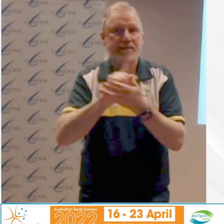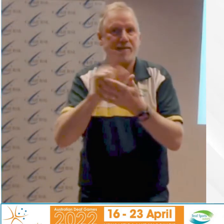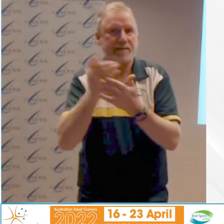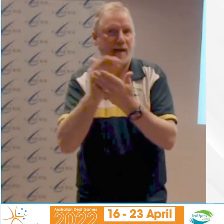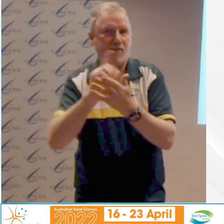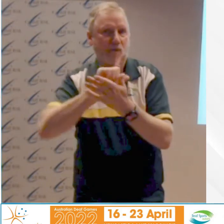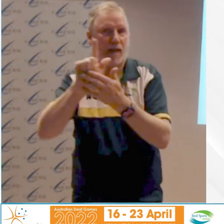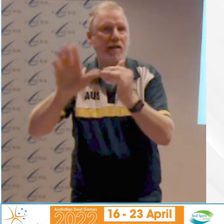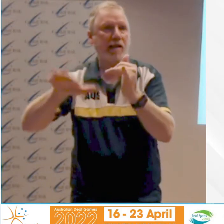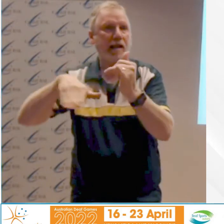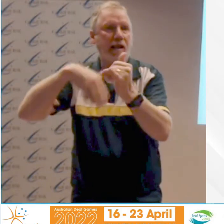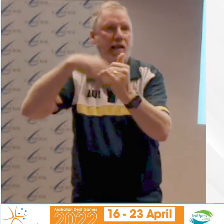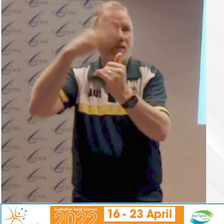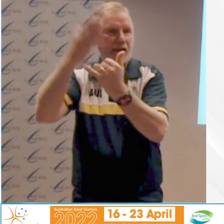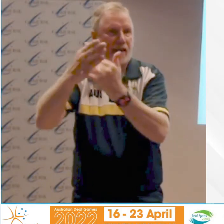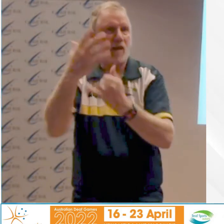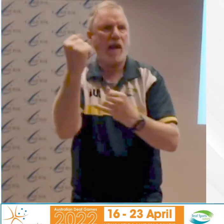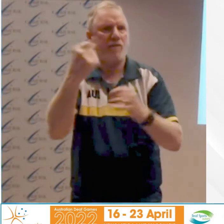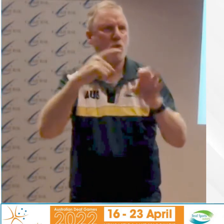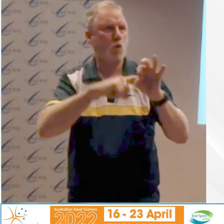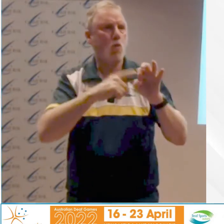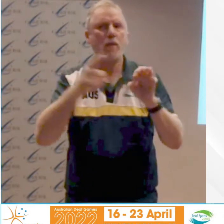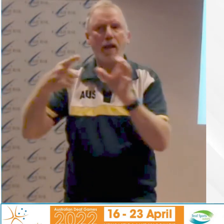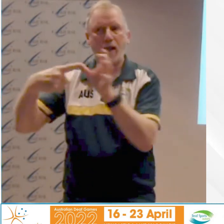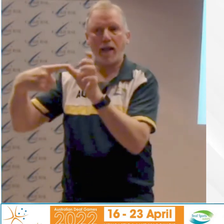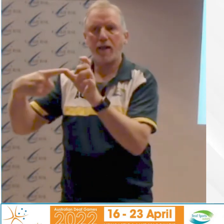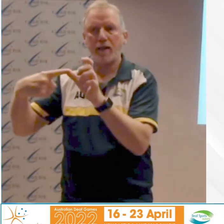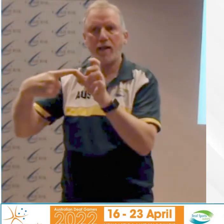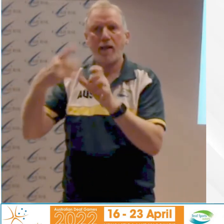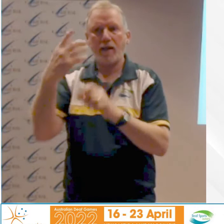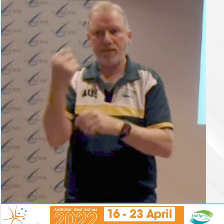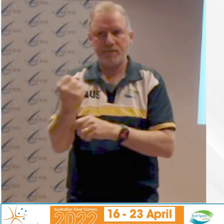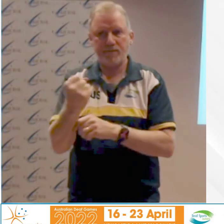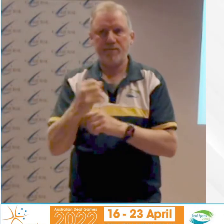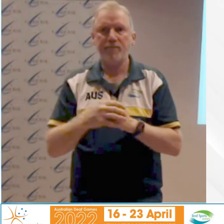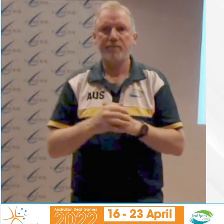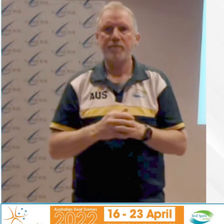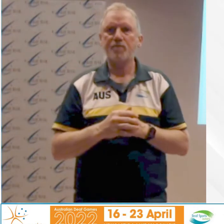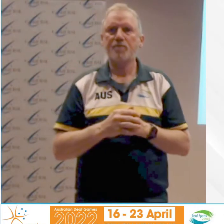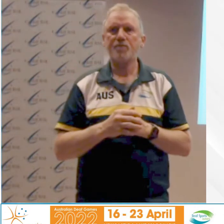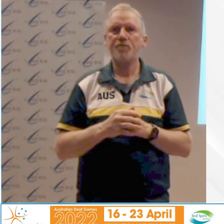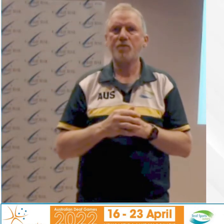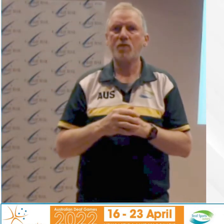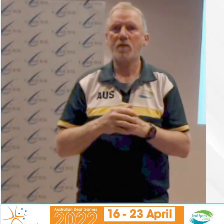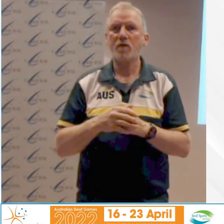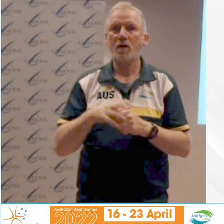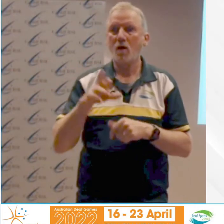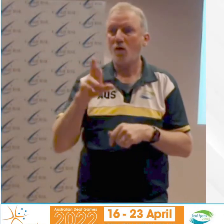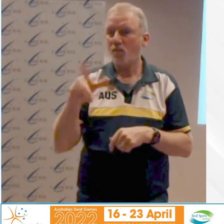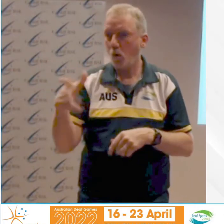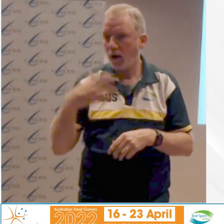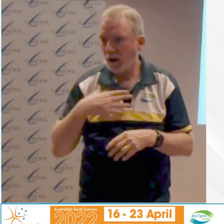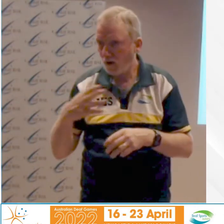if you have any questions please hold on to them until the end we're going to have a Q and A at the end